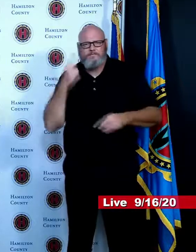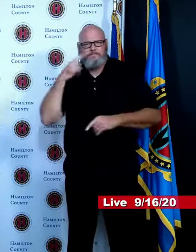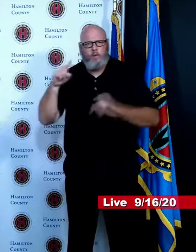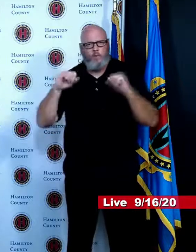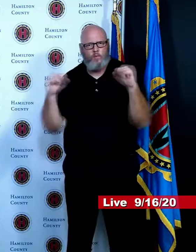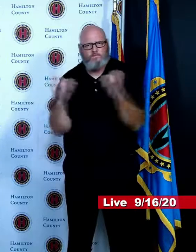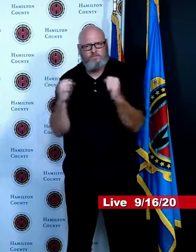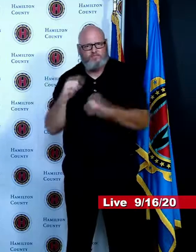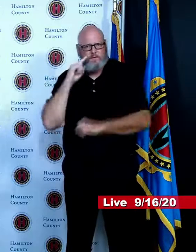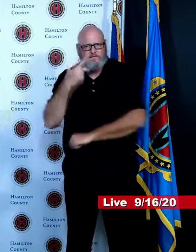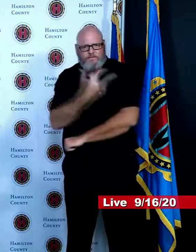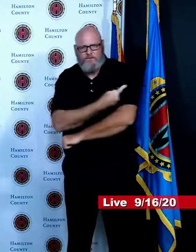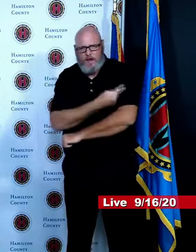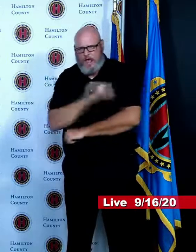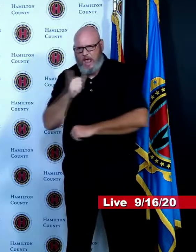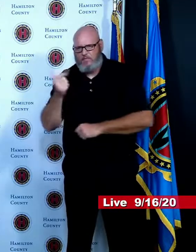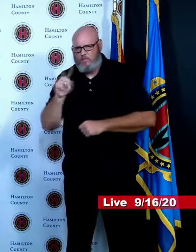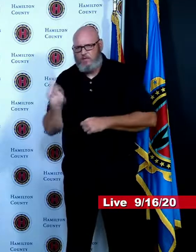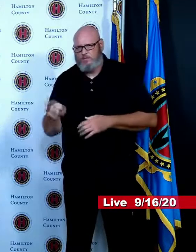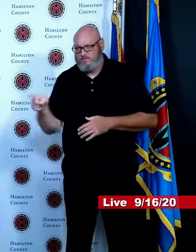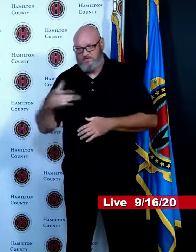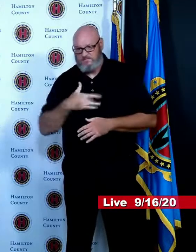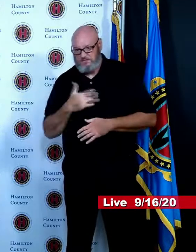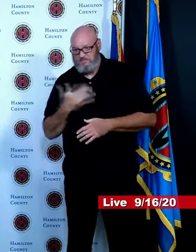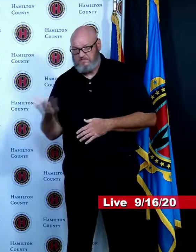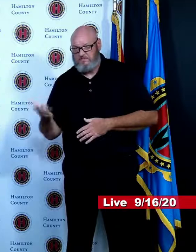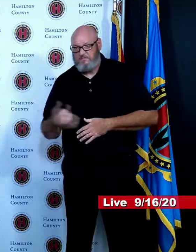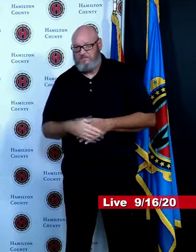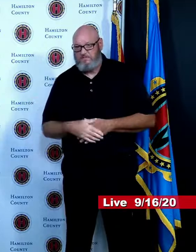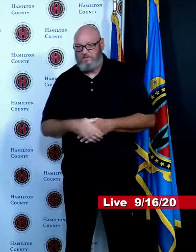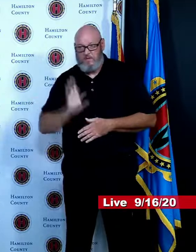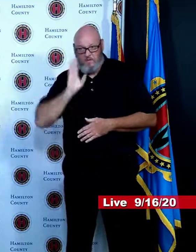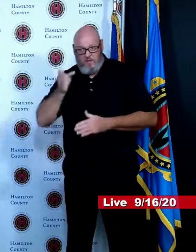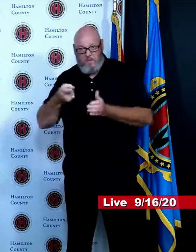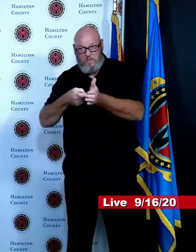is going to require extra refrigeration actually no